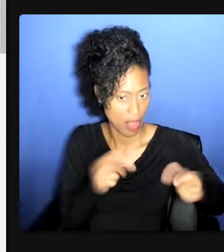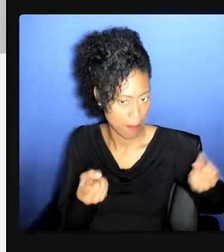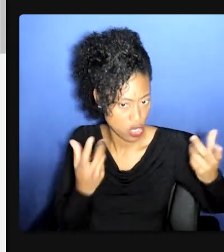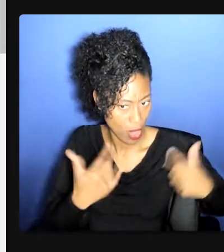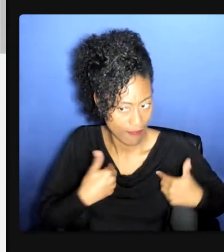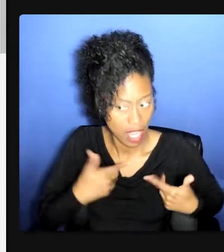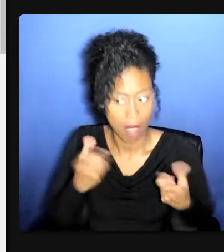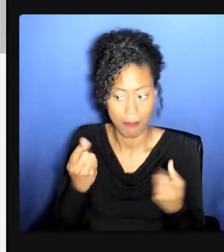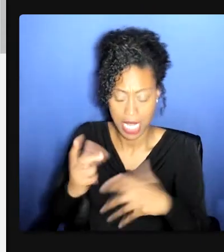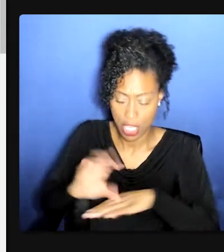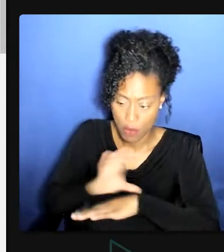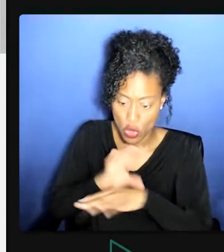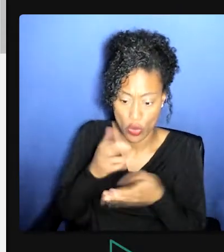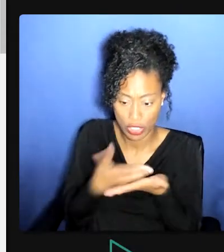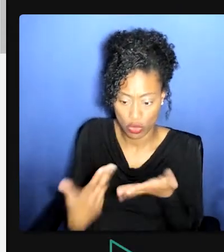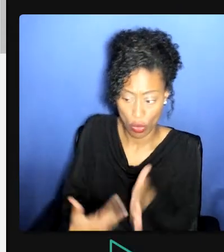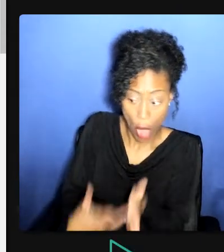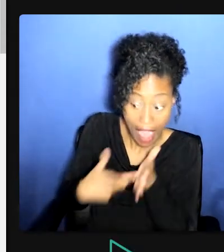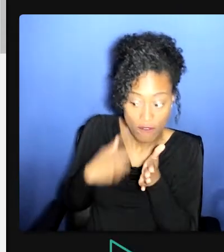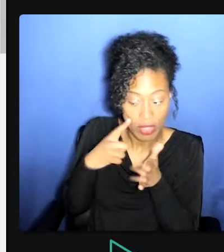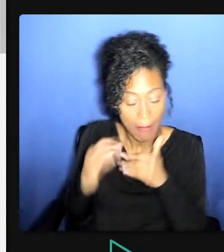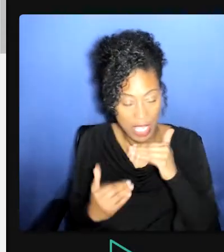and how many computing resources a build requires.